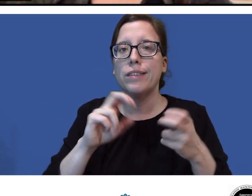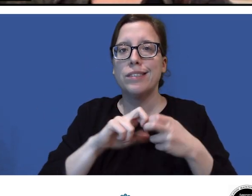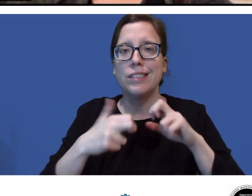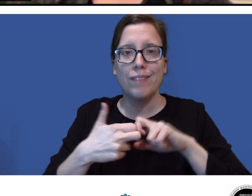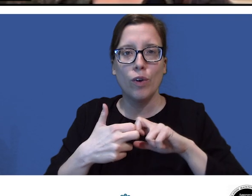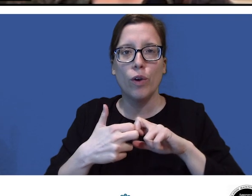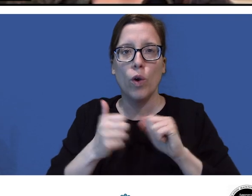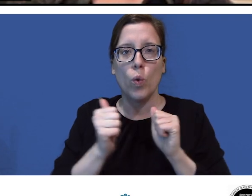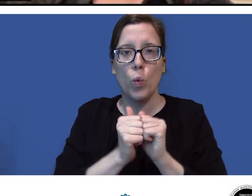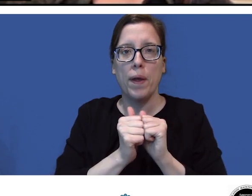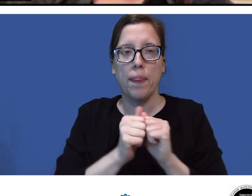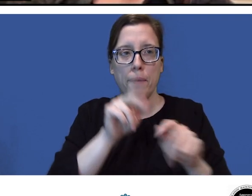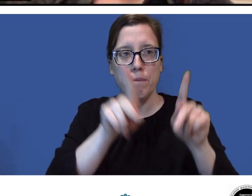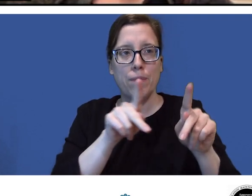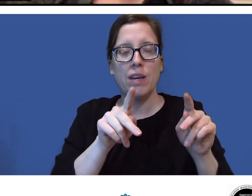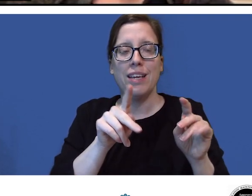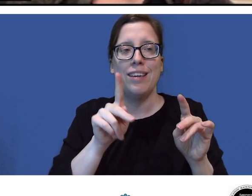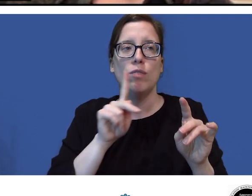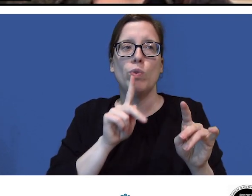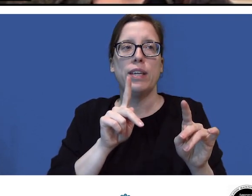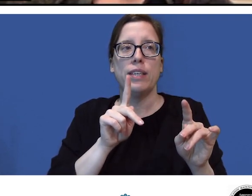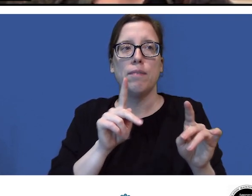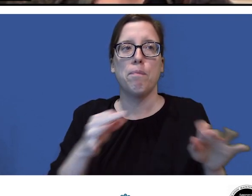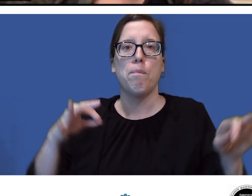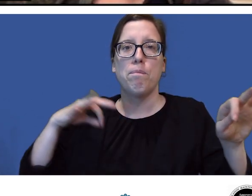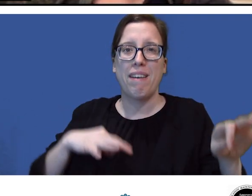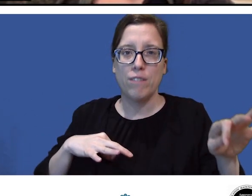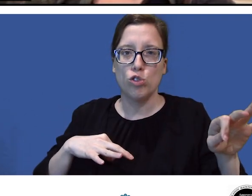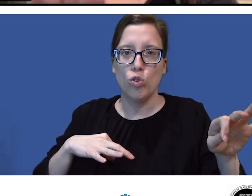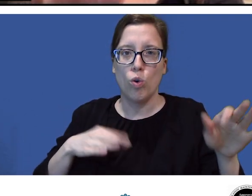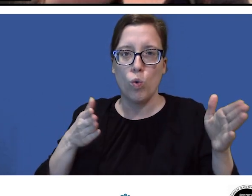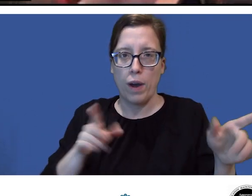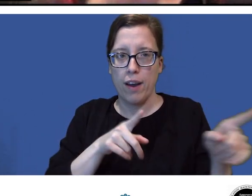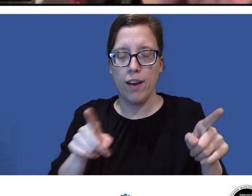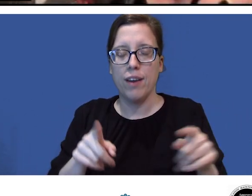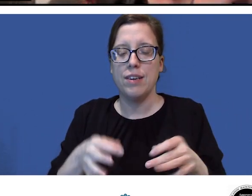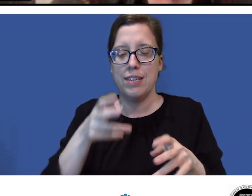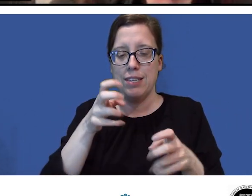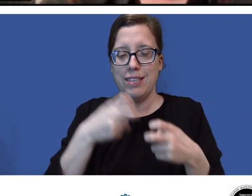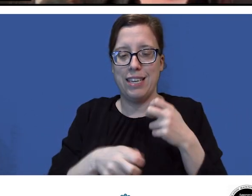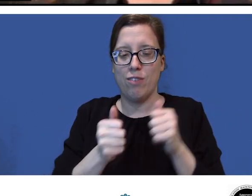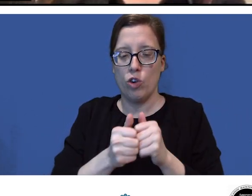Difficulty interacting with things in the environment in a meaningful way.